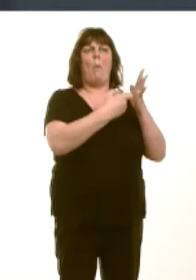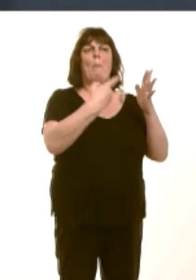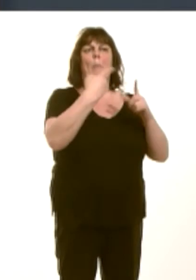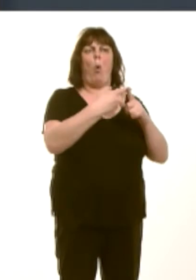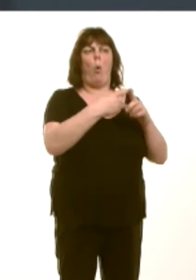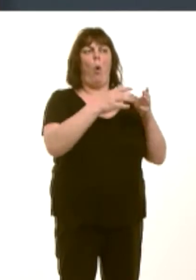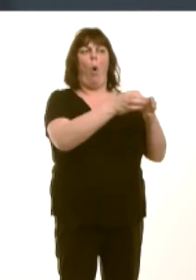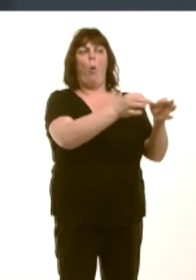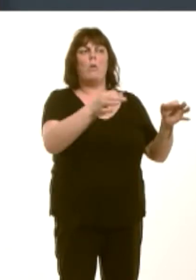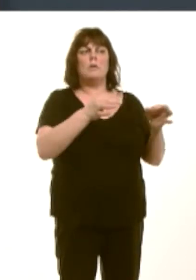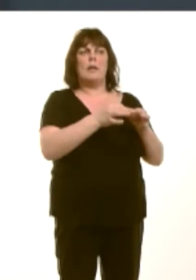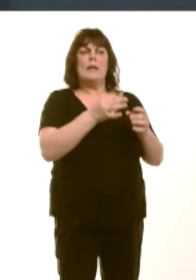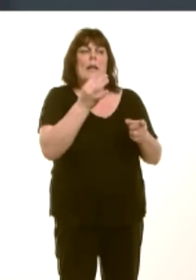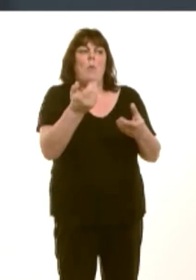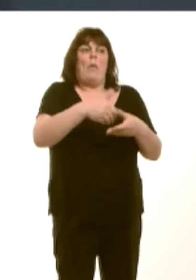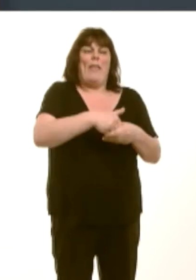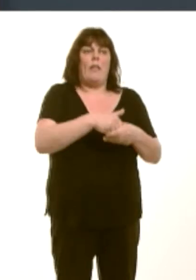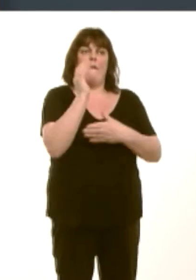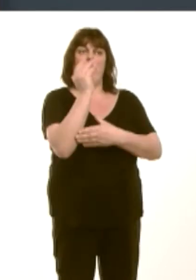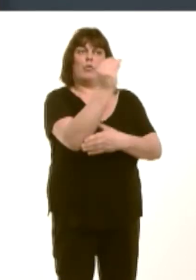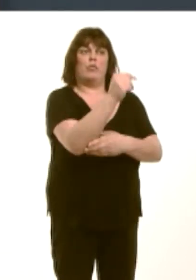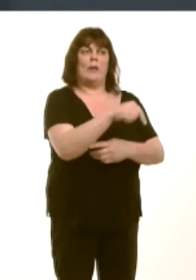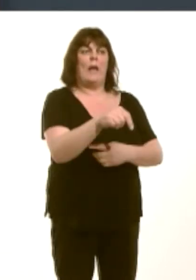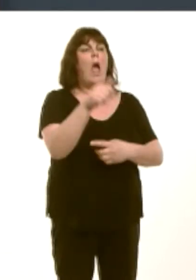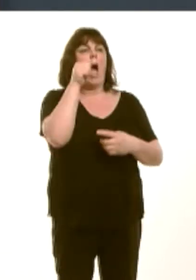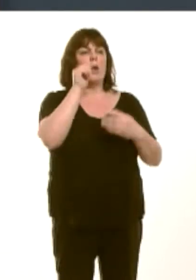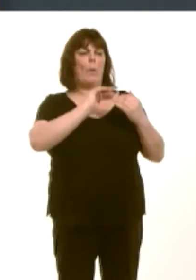Iíve become aware that NRW actually have flattened the piece of land where they intend